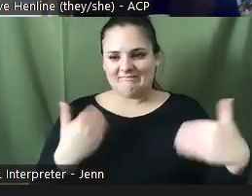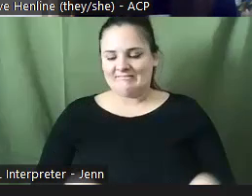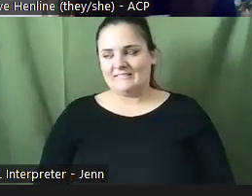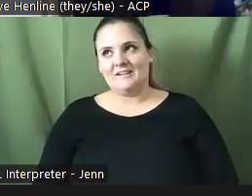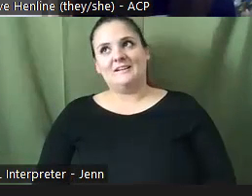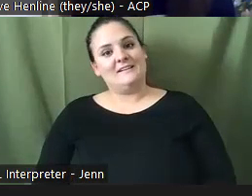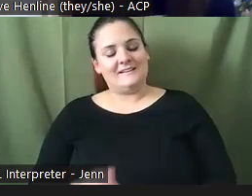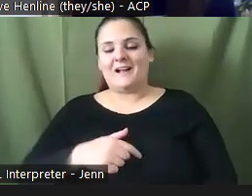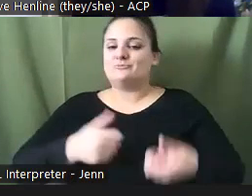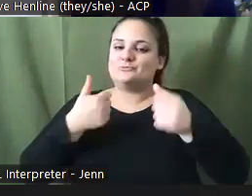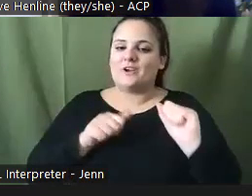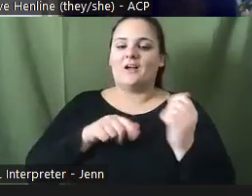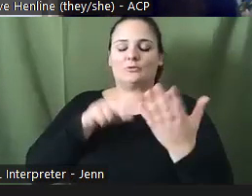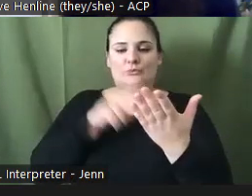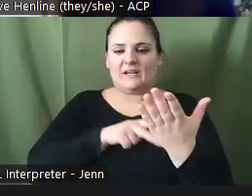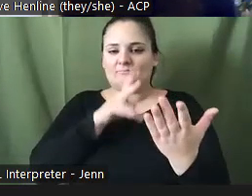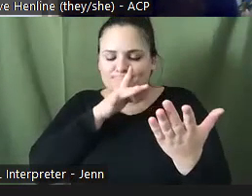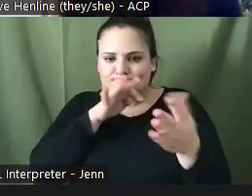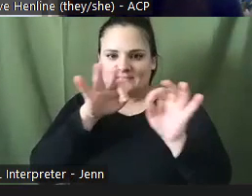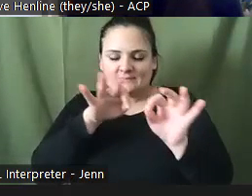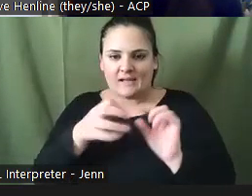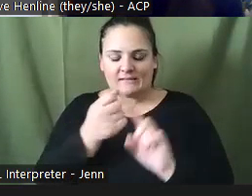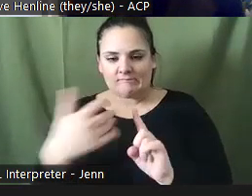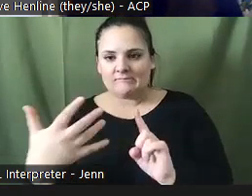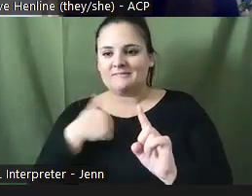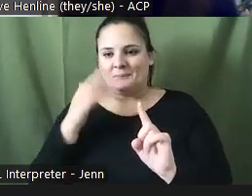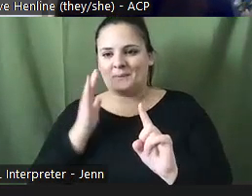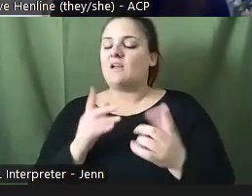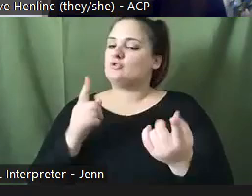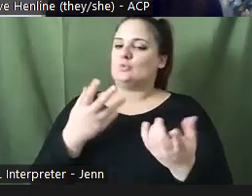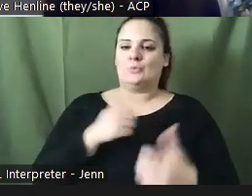going to try to read through it and explain. I just wanted to apologize for that in advance.